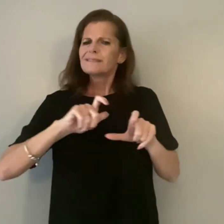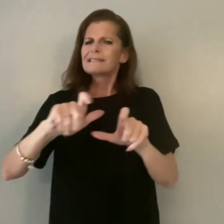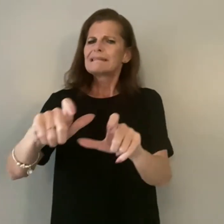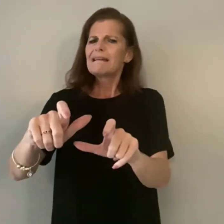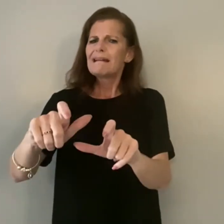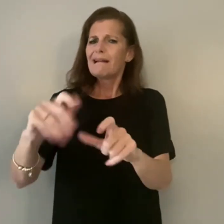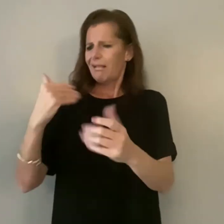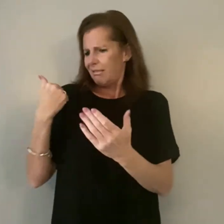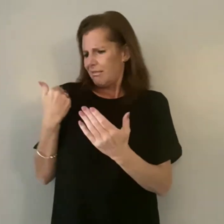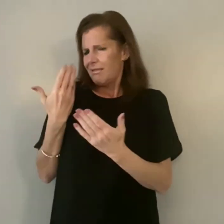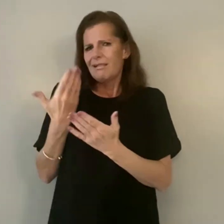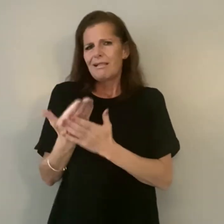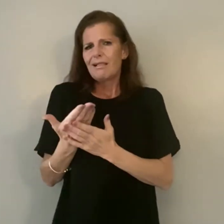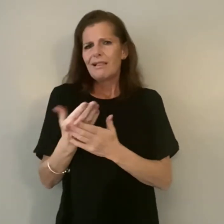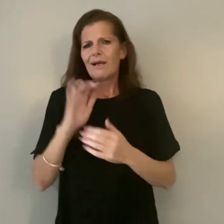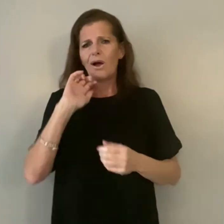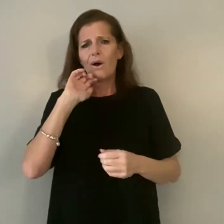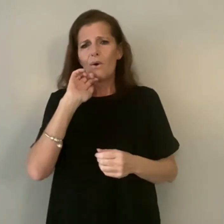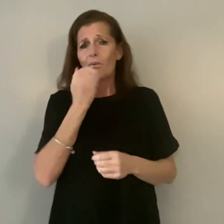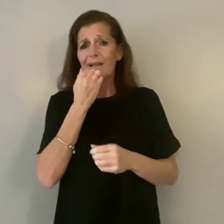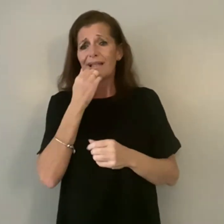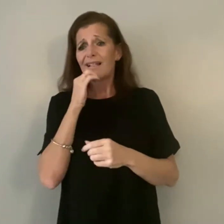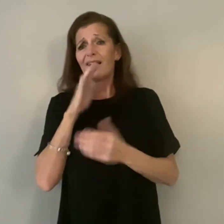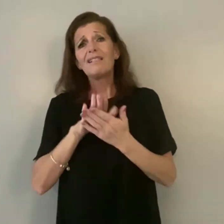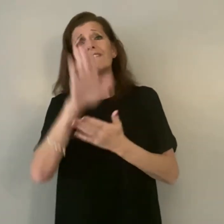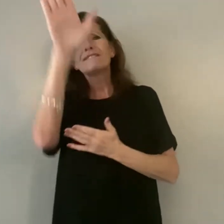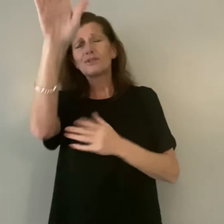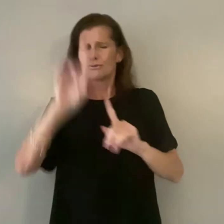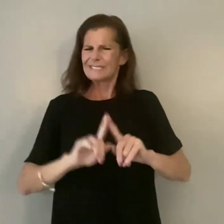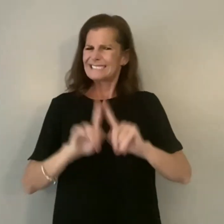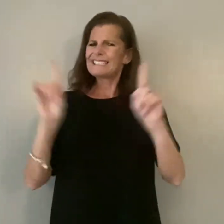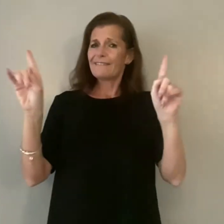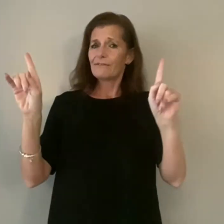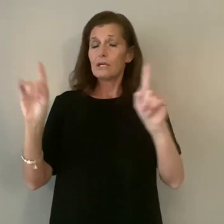And where we are today is probably gonna be we're gonna be somewhere very different in the future.